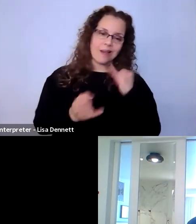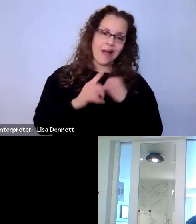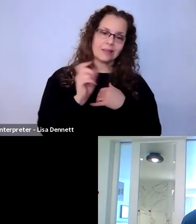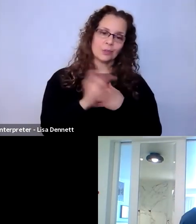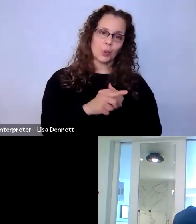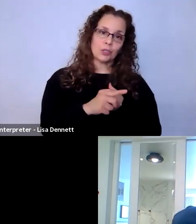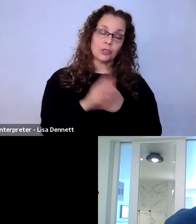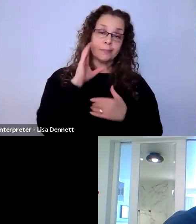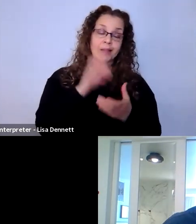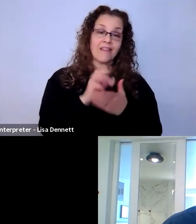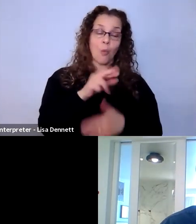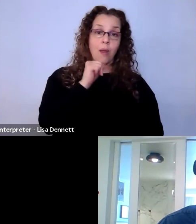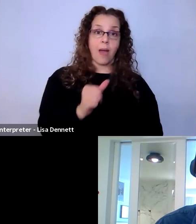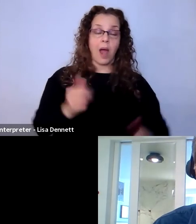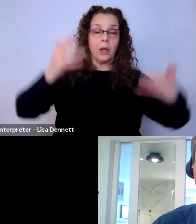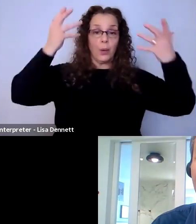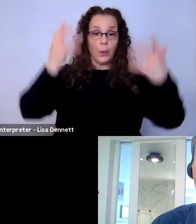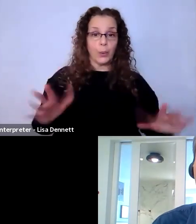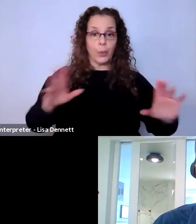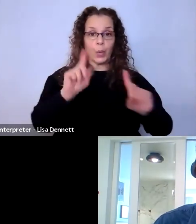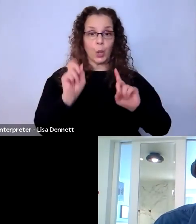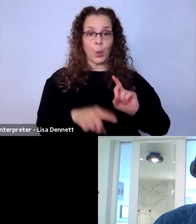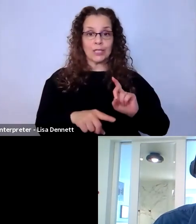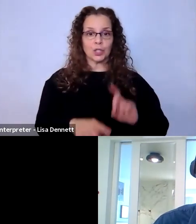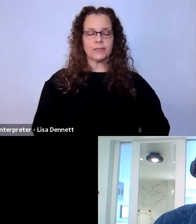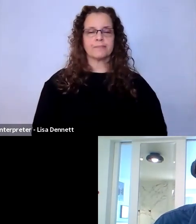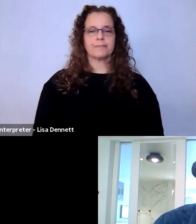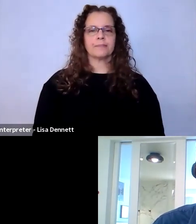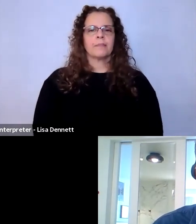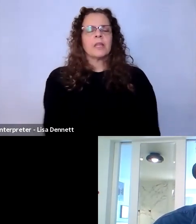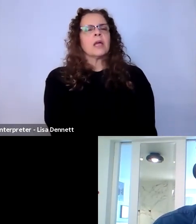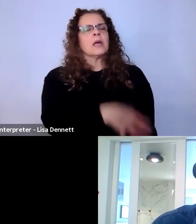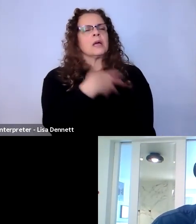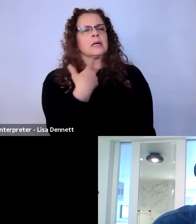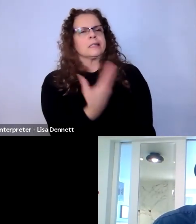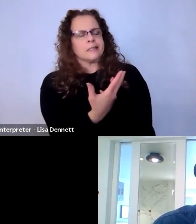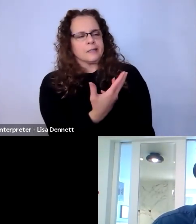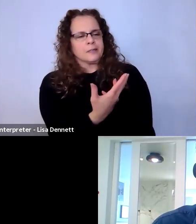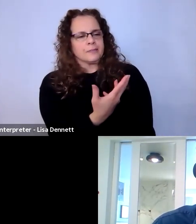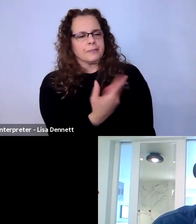not, so how do we anything else that that we shared that we missed talking about.